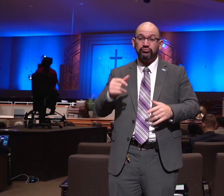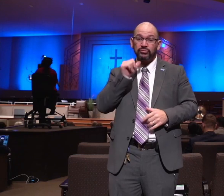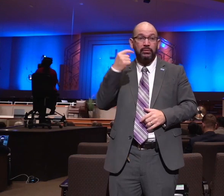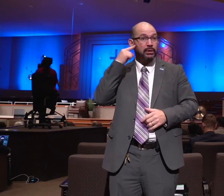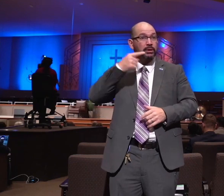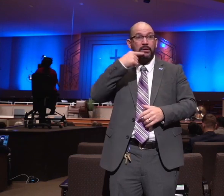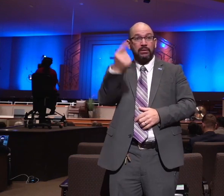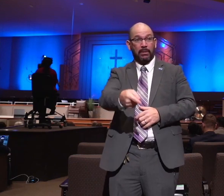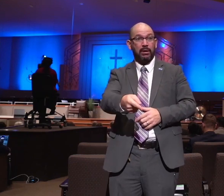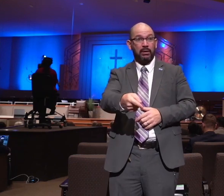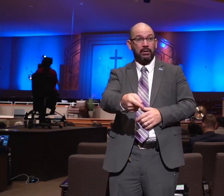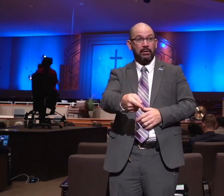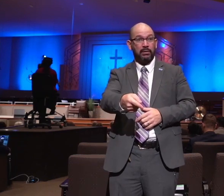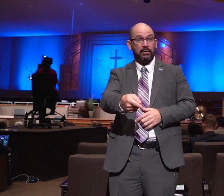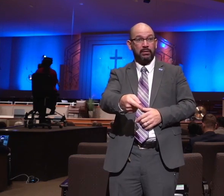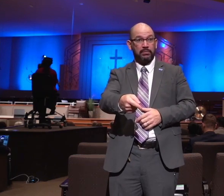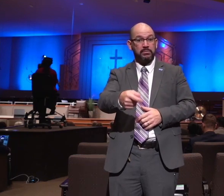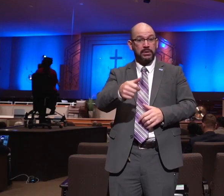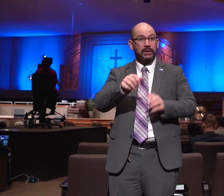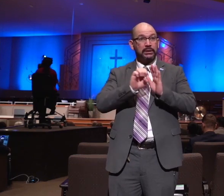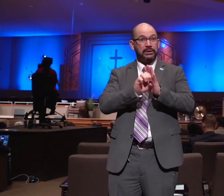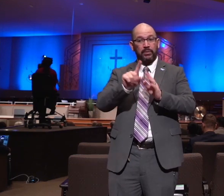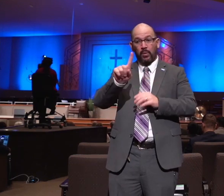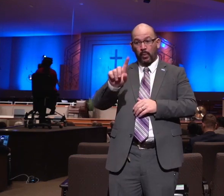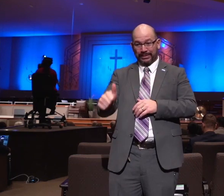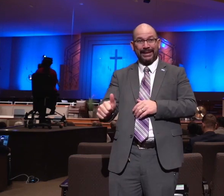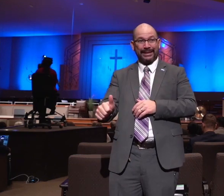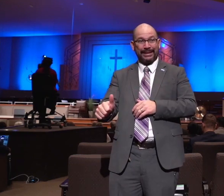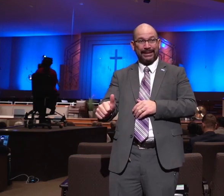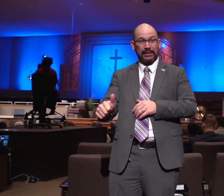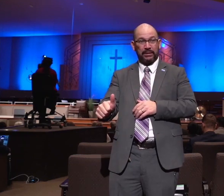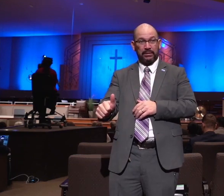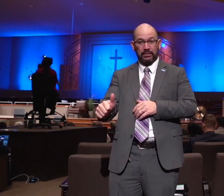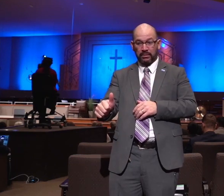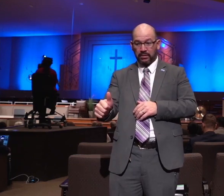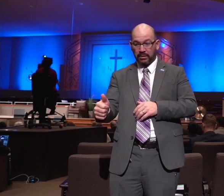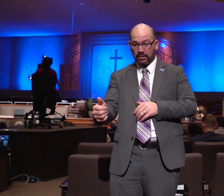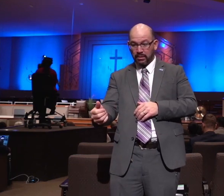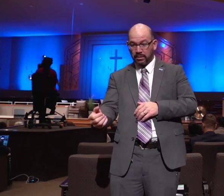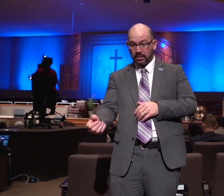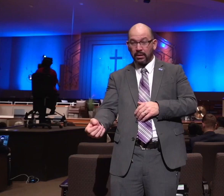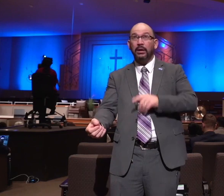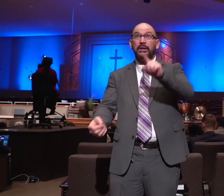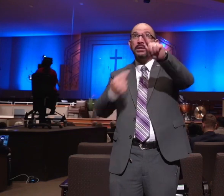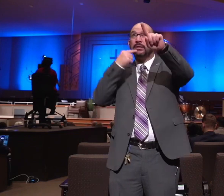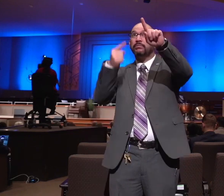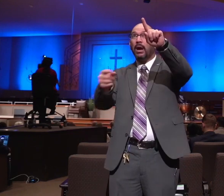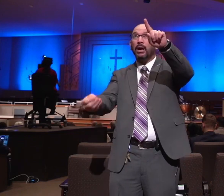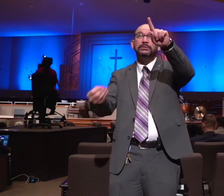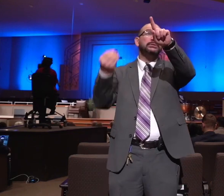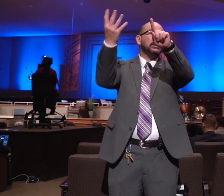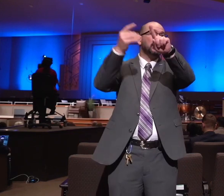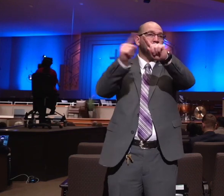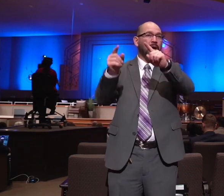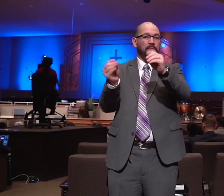the tithe is the Lord after that we give offerings